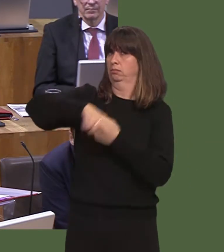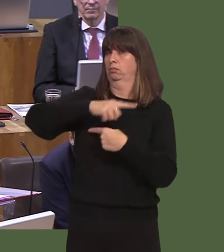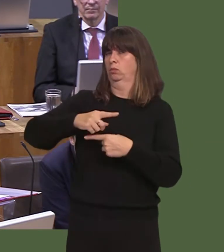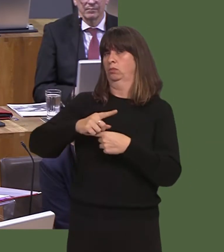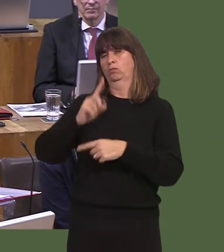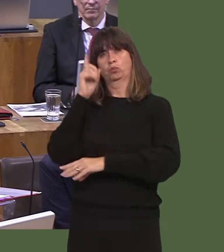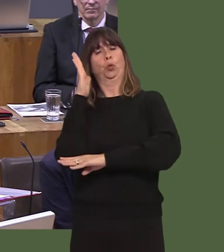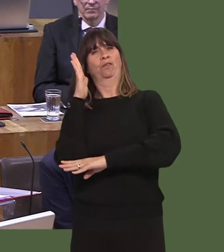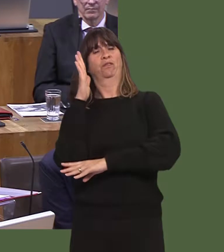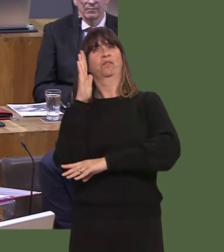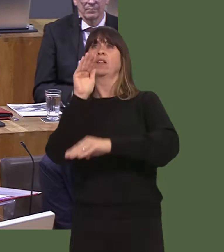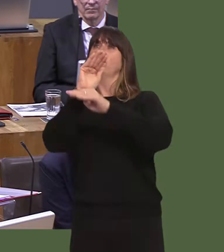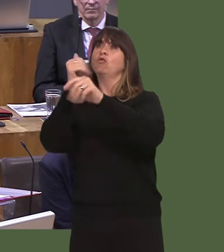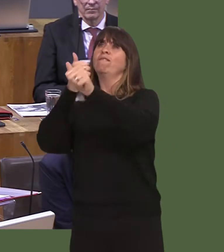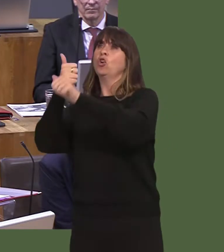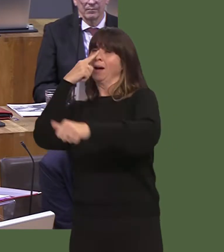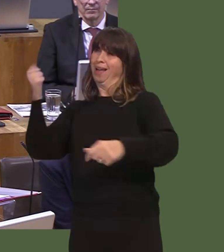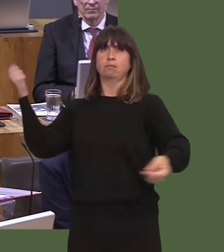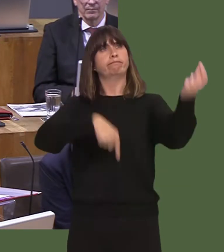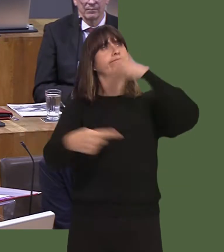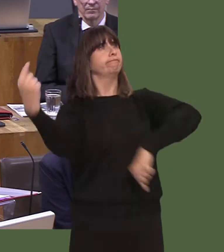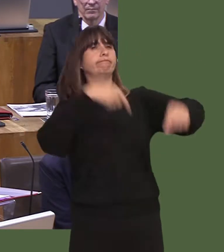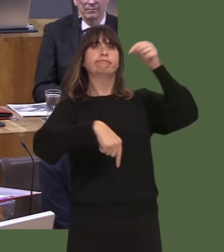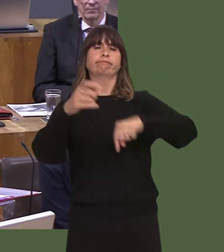that we can attract investment, not just because of the money we put on the tableóAston Martin